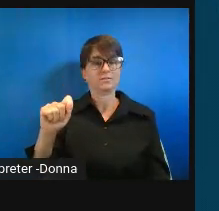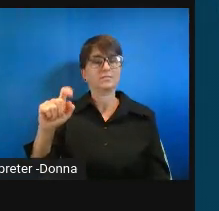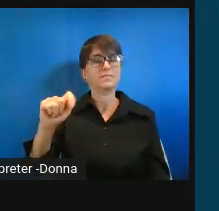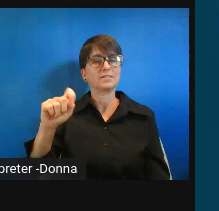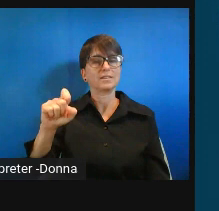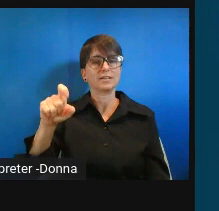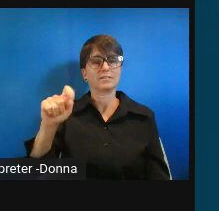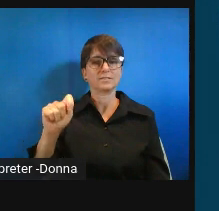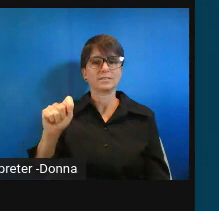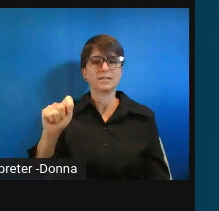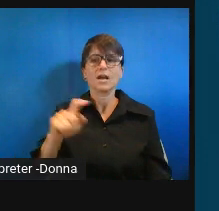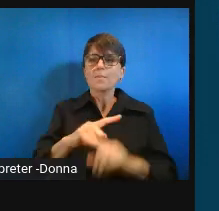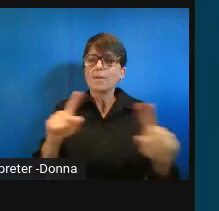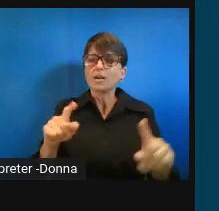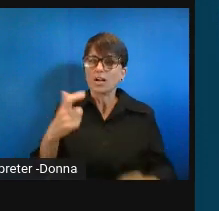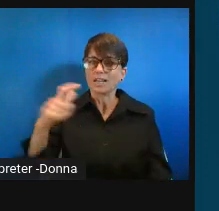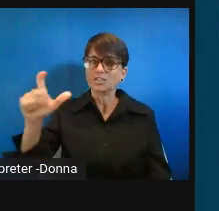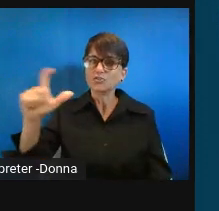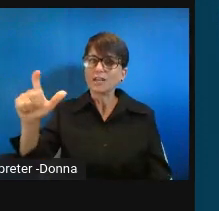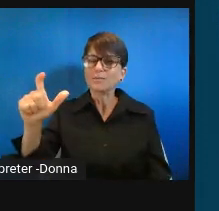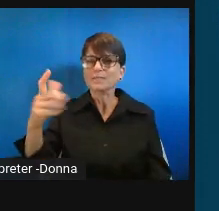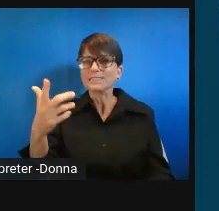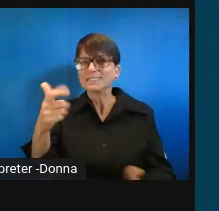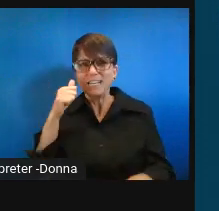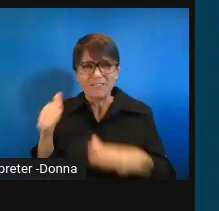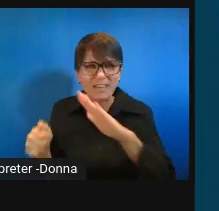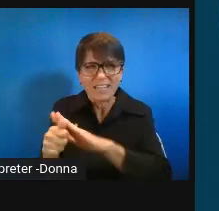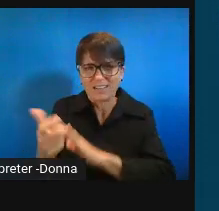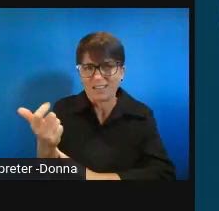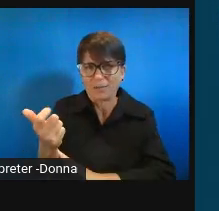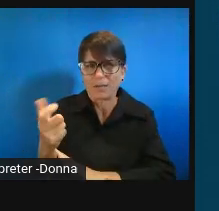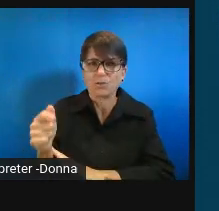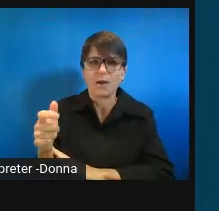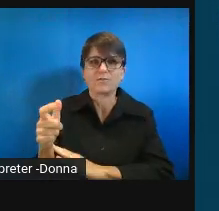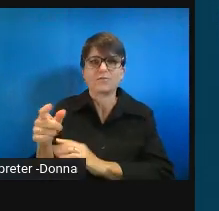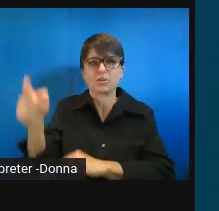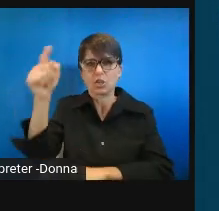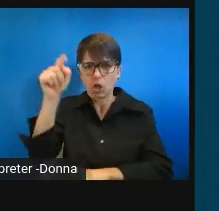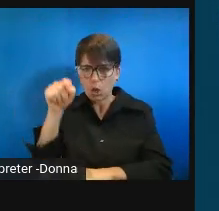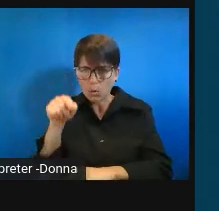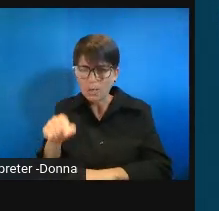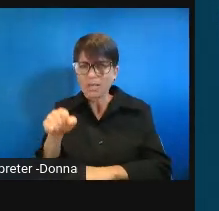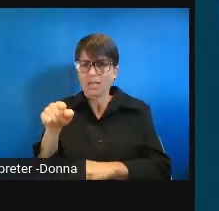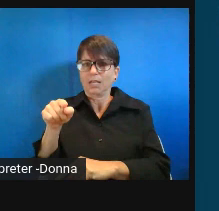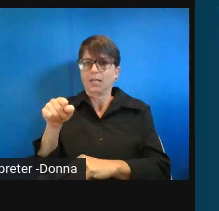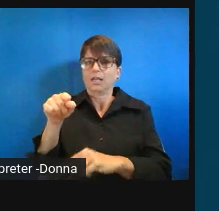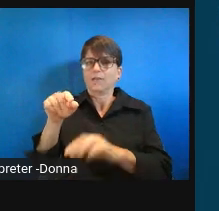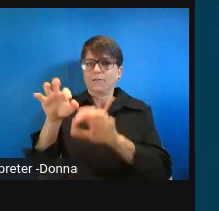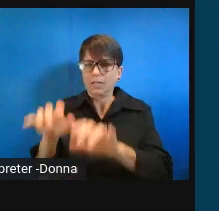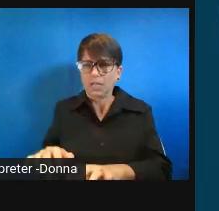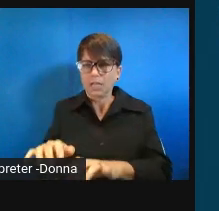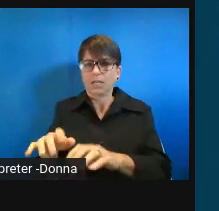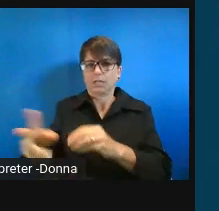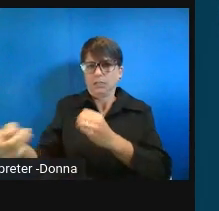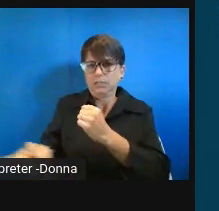It’s in the advanced settings so once you go there you need to then fill it in and save it, but you can edit this after posting.